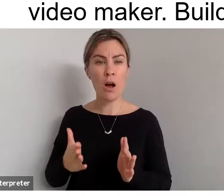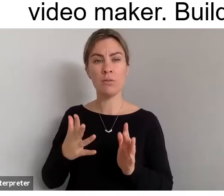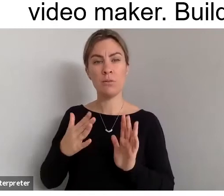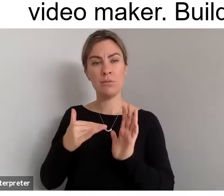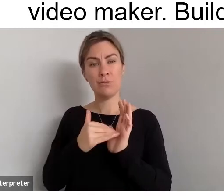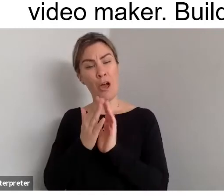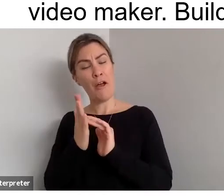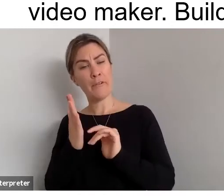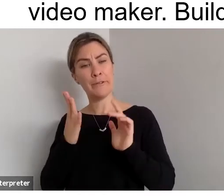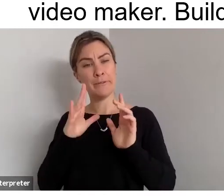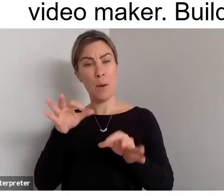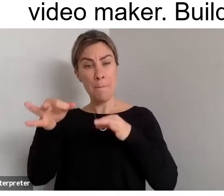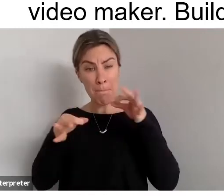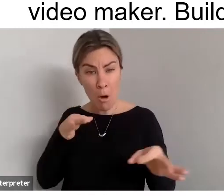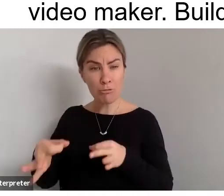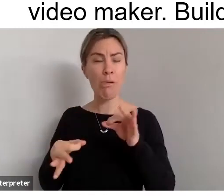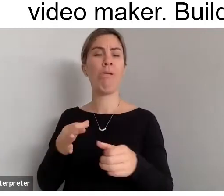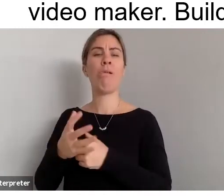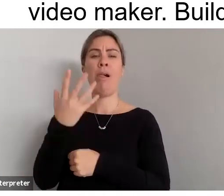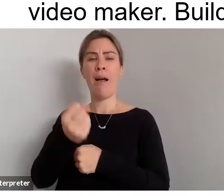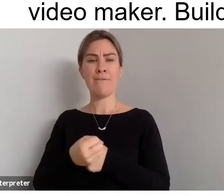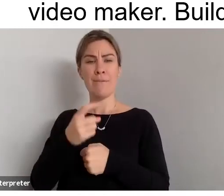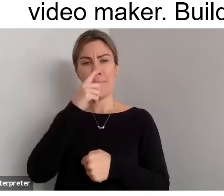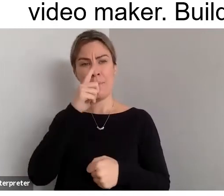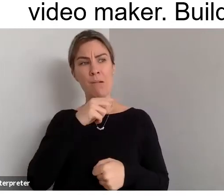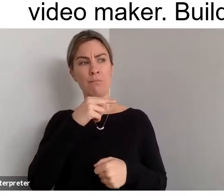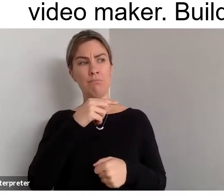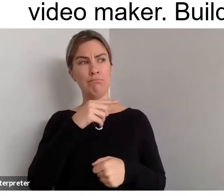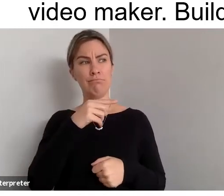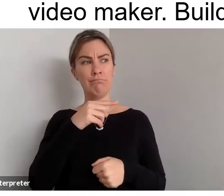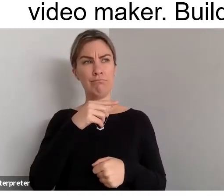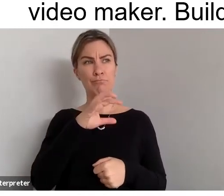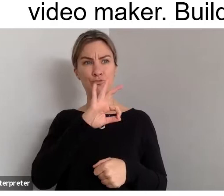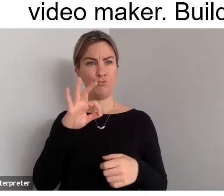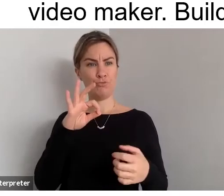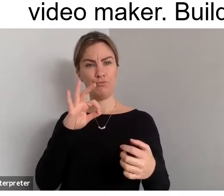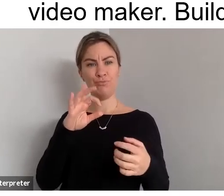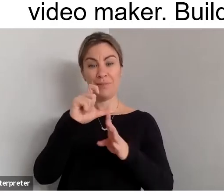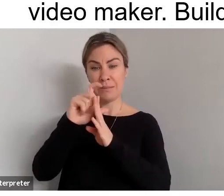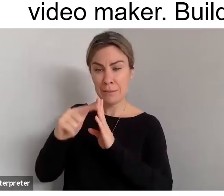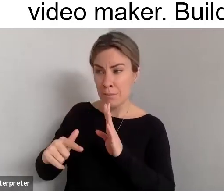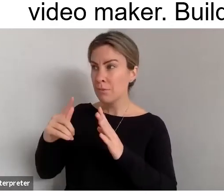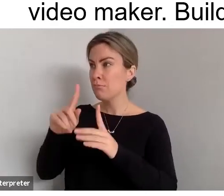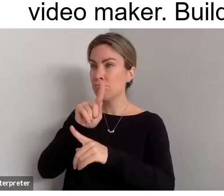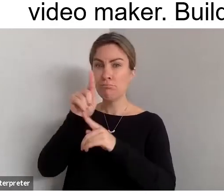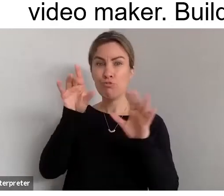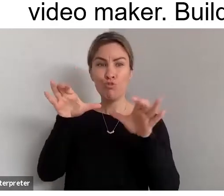don't fit into the stereotypical idea of beauty.